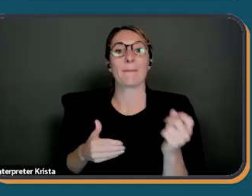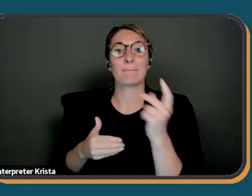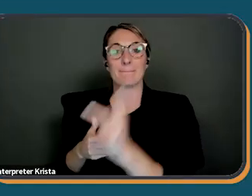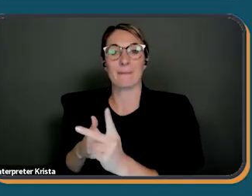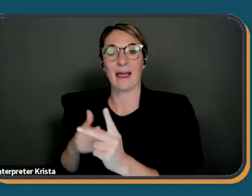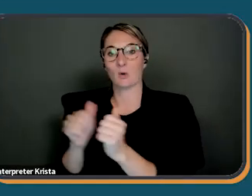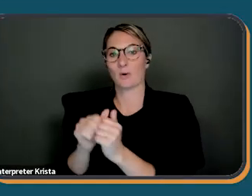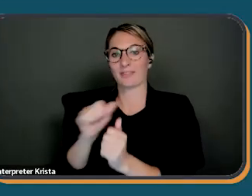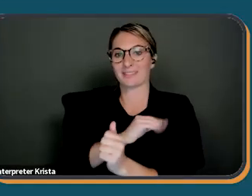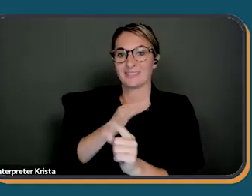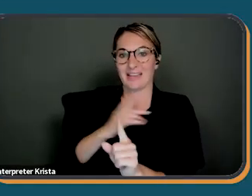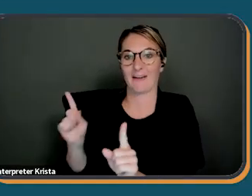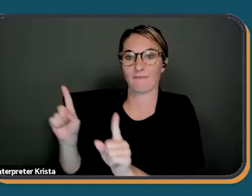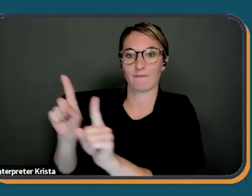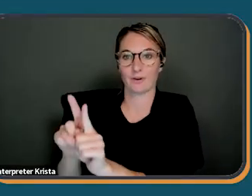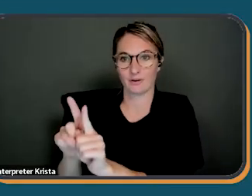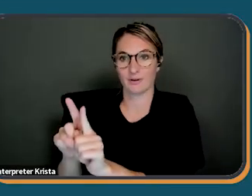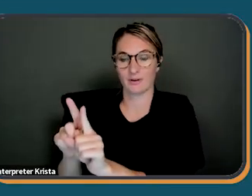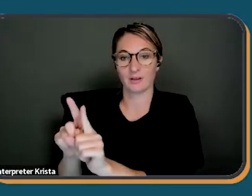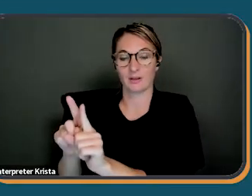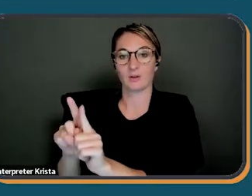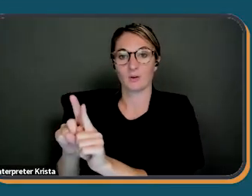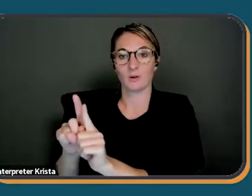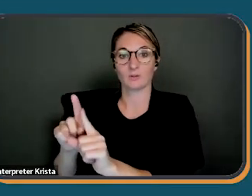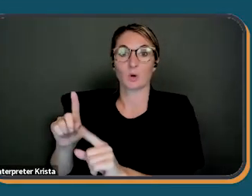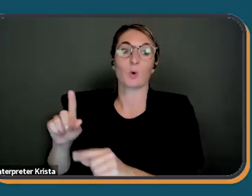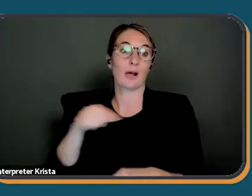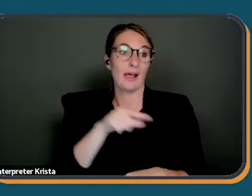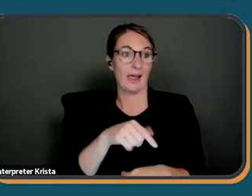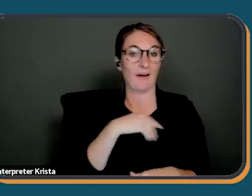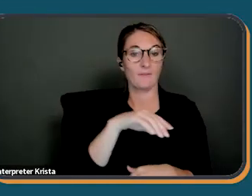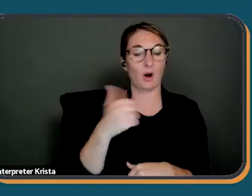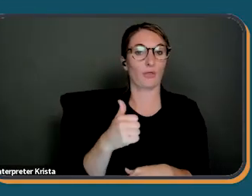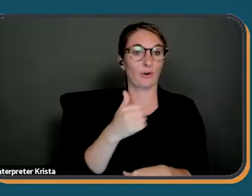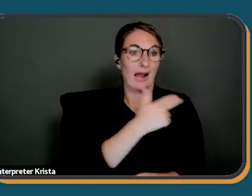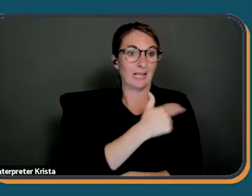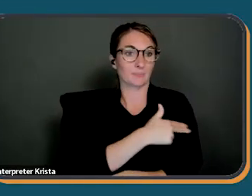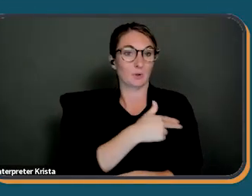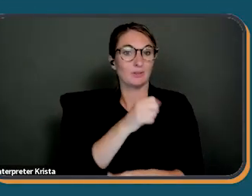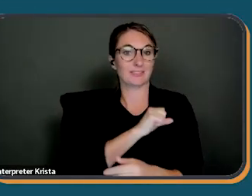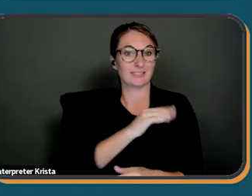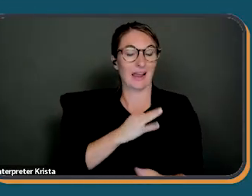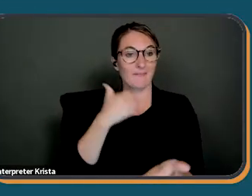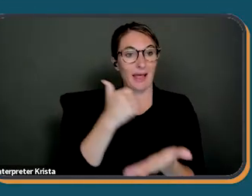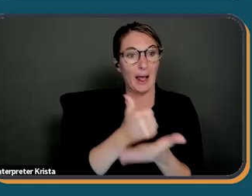and is returned to her staff at the same level of function that she had left them.